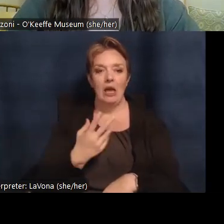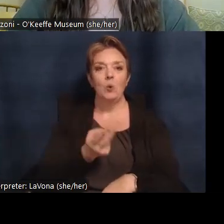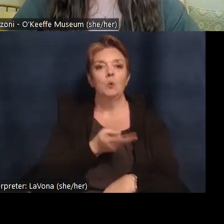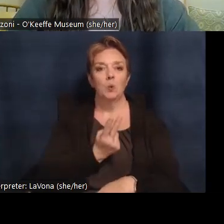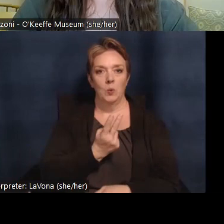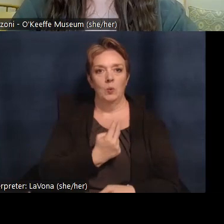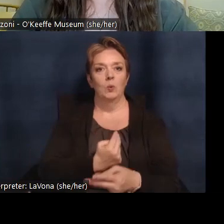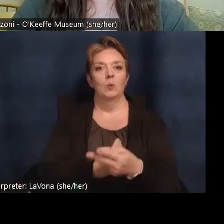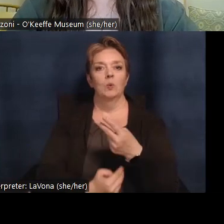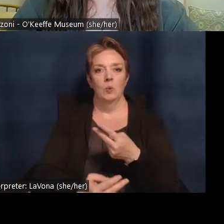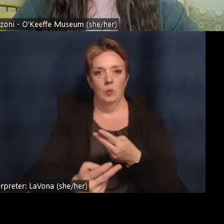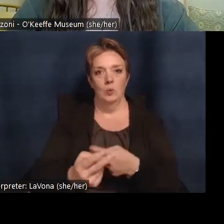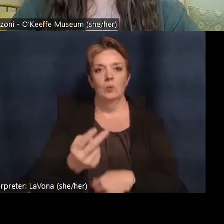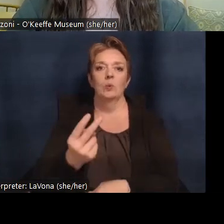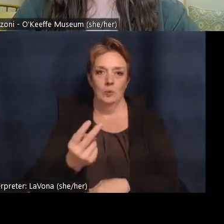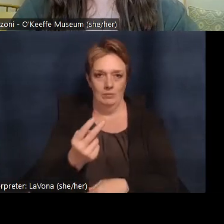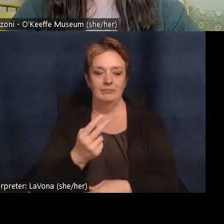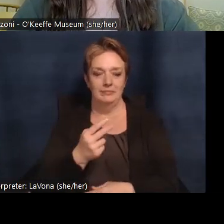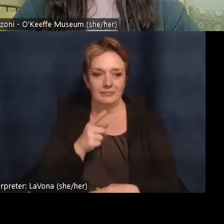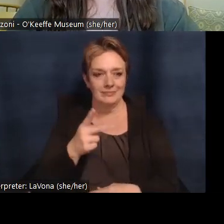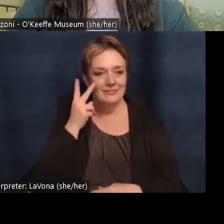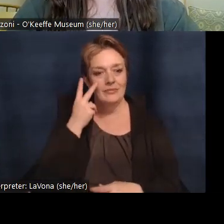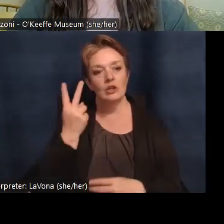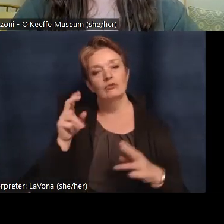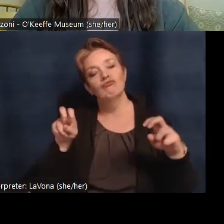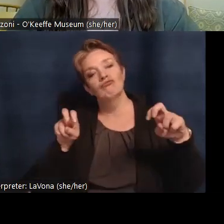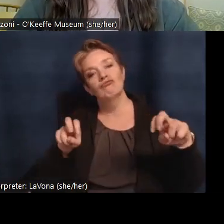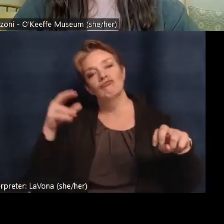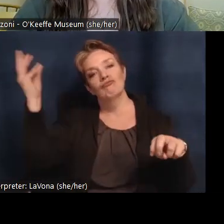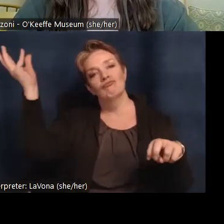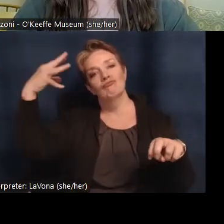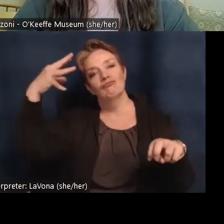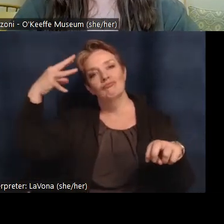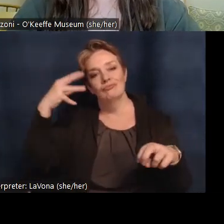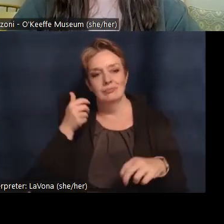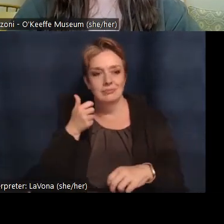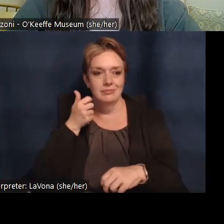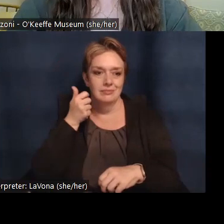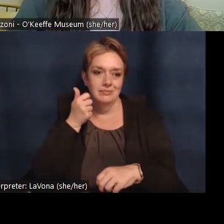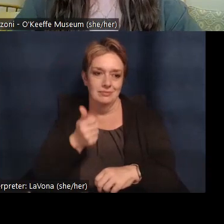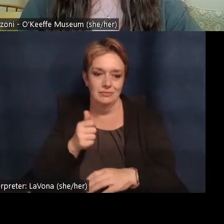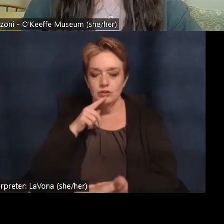And you can see two of them here sunning themselves in the patio while Miss O’Keeffe is grooming them.